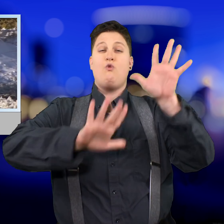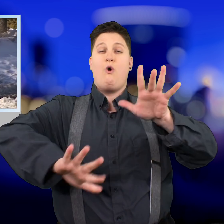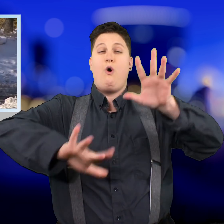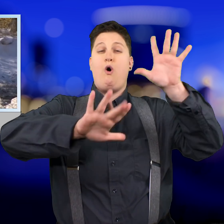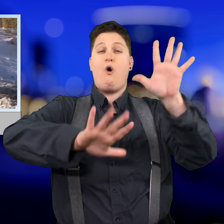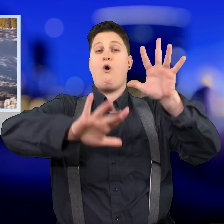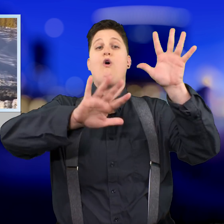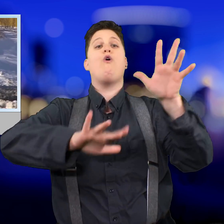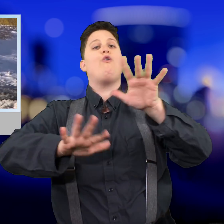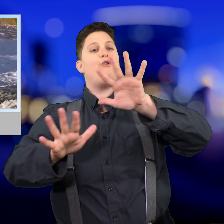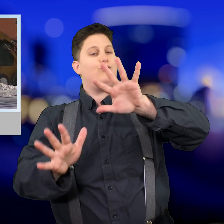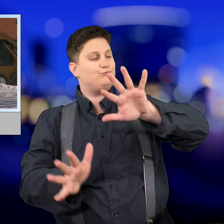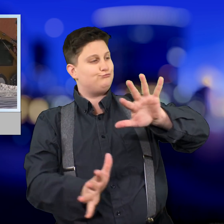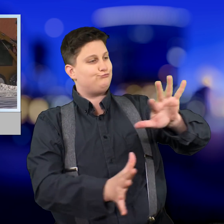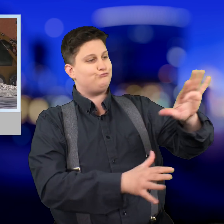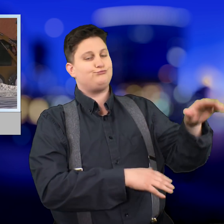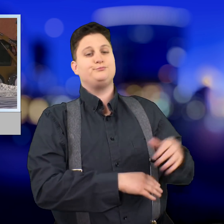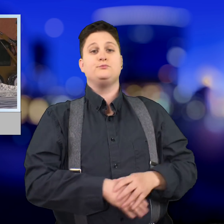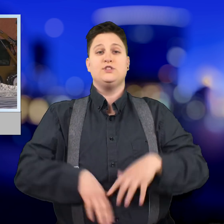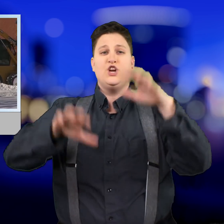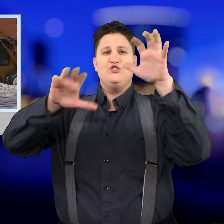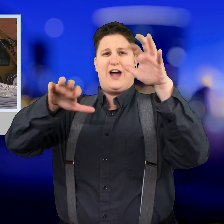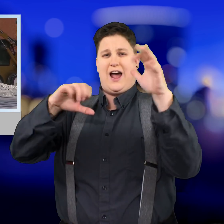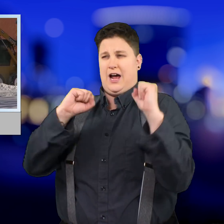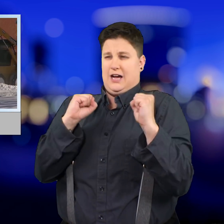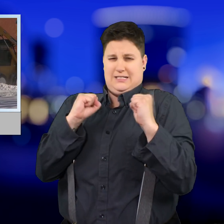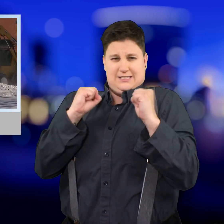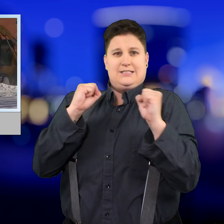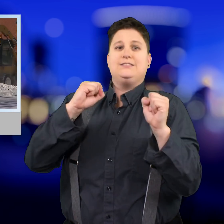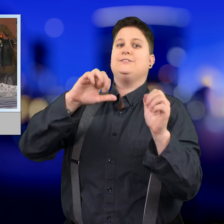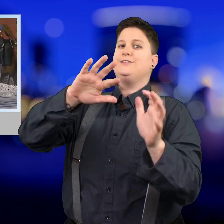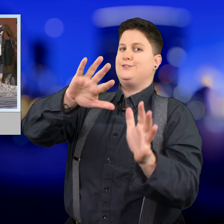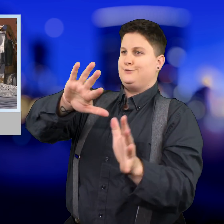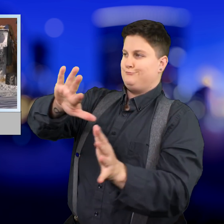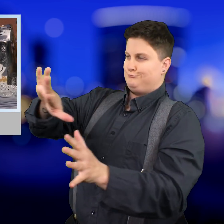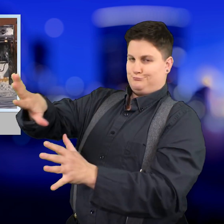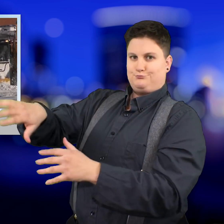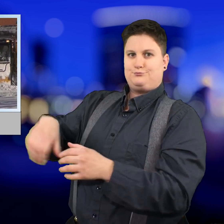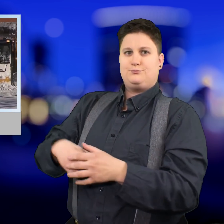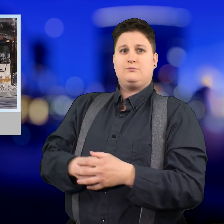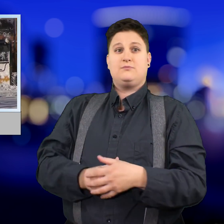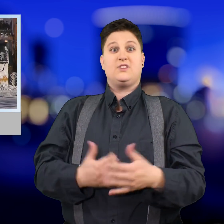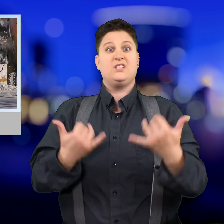First came the snow and freezing rain.